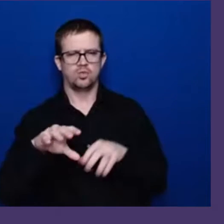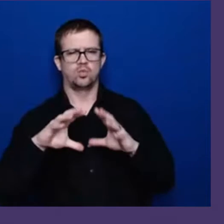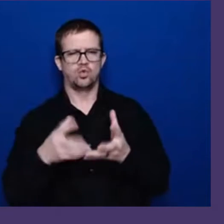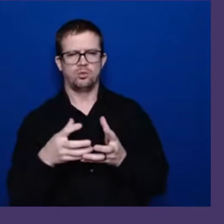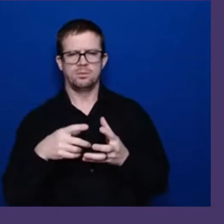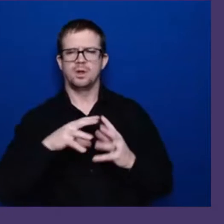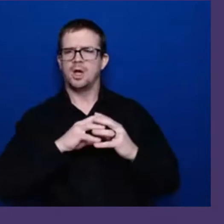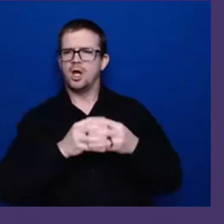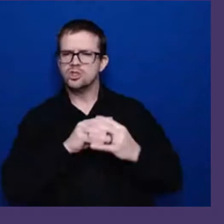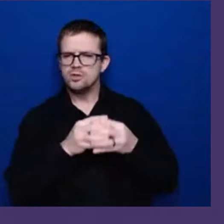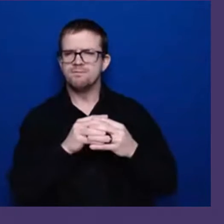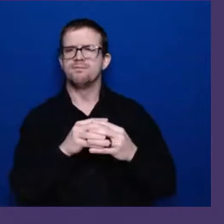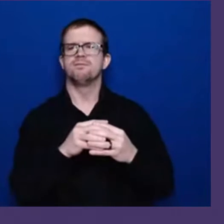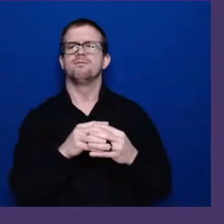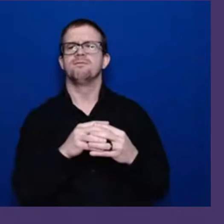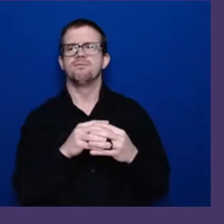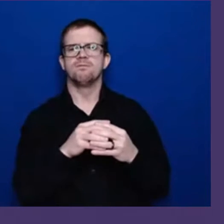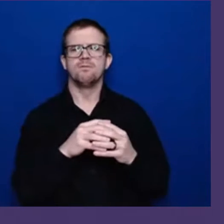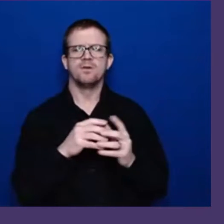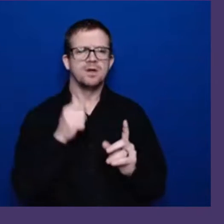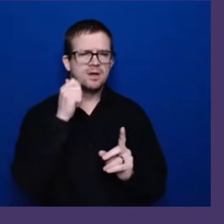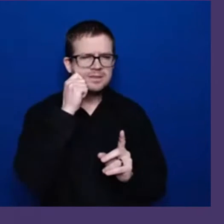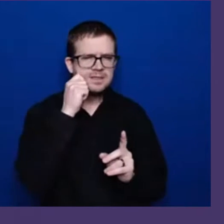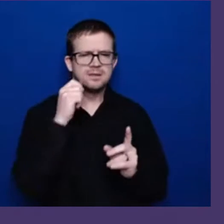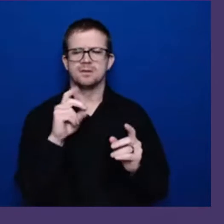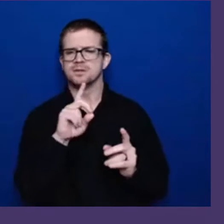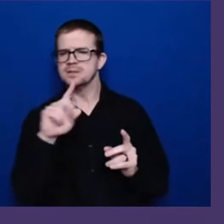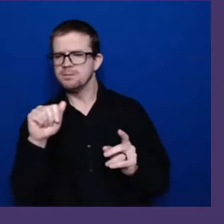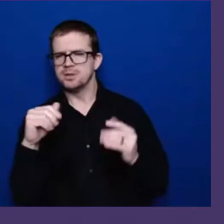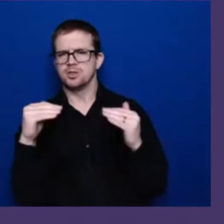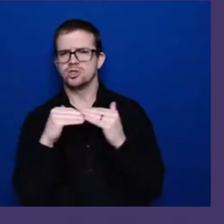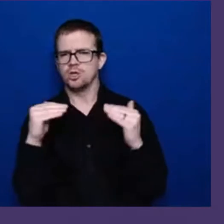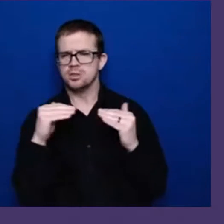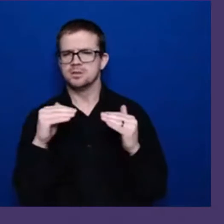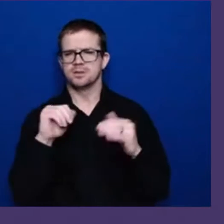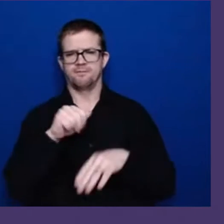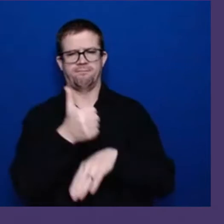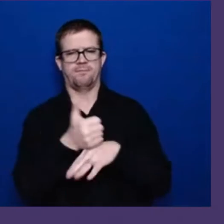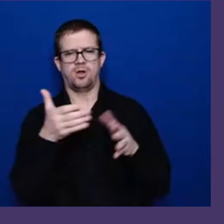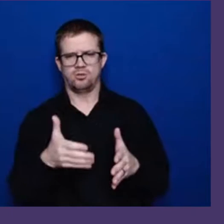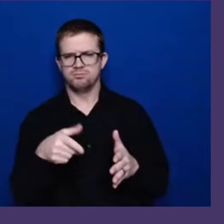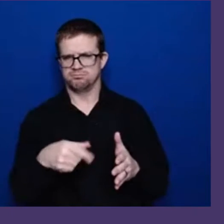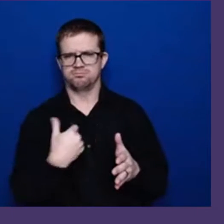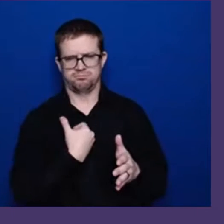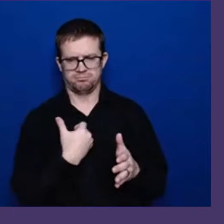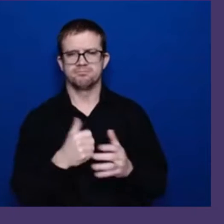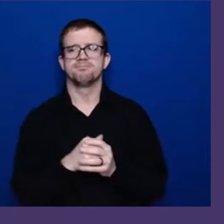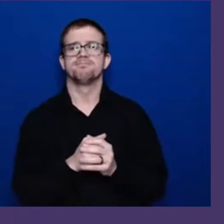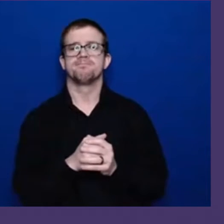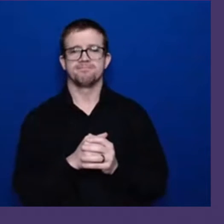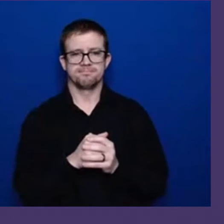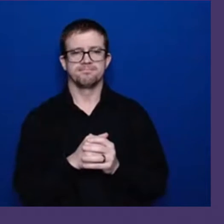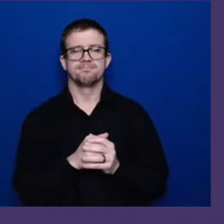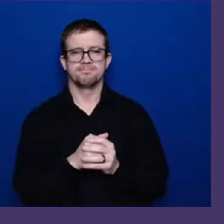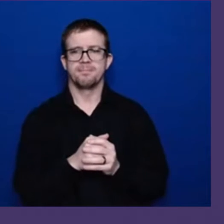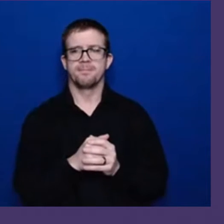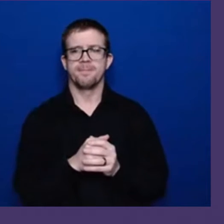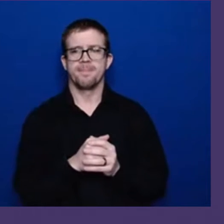I'm also the Founder of The National Alliance of Melanin Disabled Advocates, where we unapologetically combine people of color with disabilities